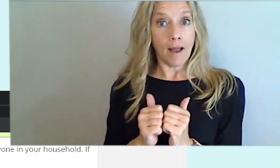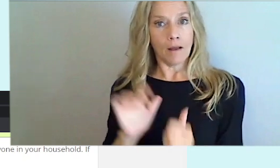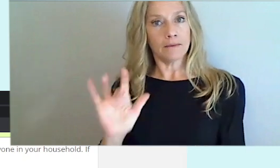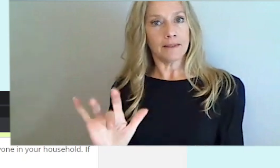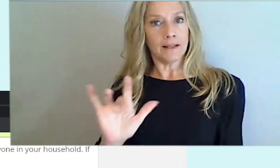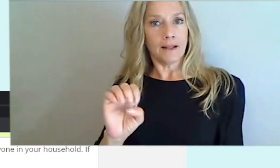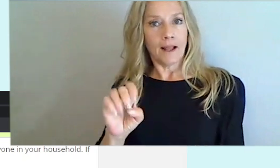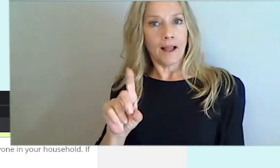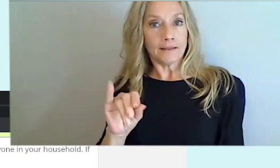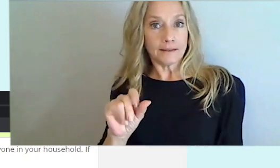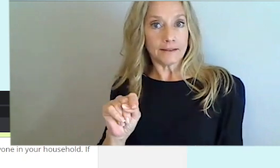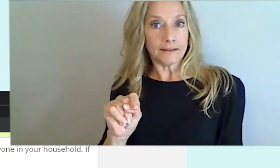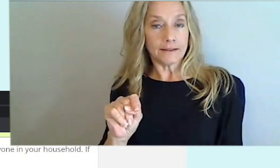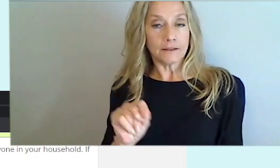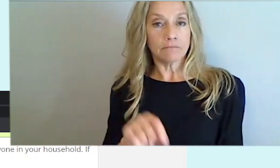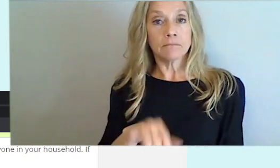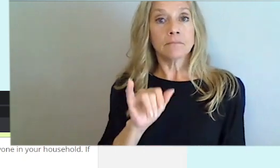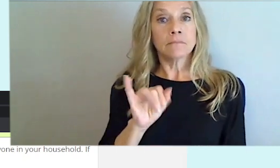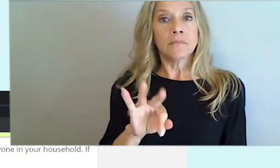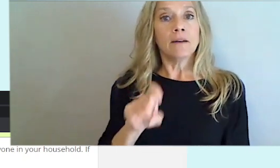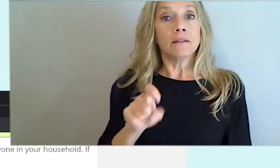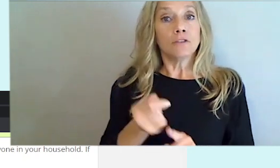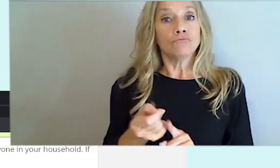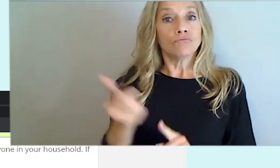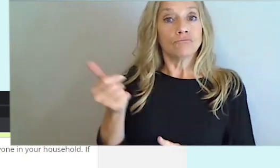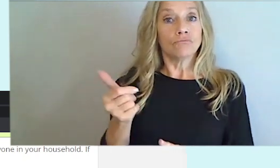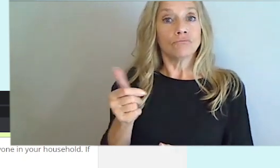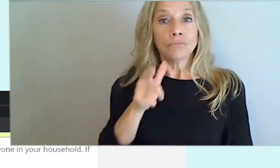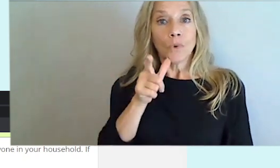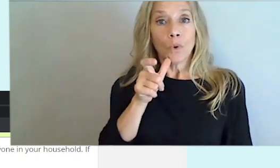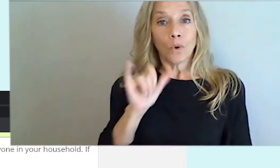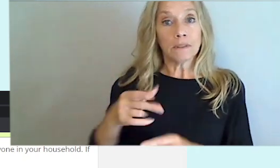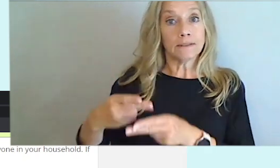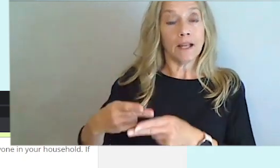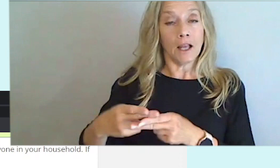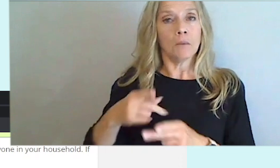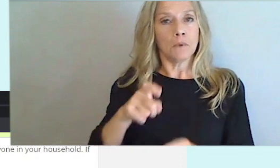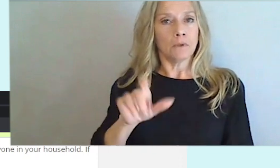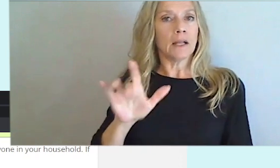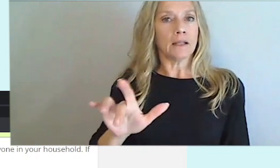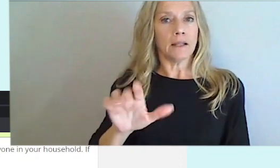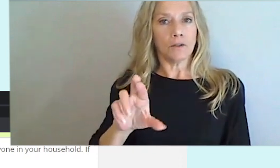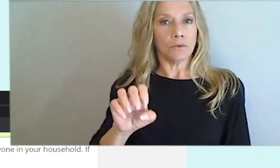If you need to remove a tax filer, you can click remove and answer the questions that display.